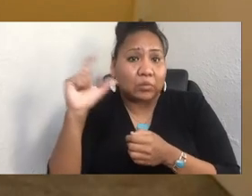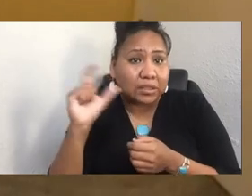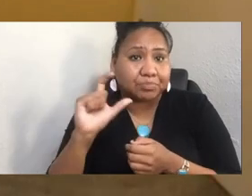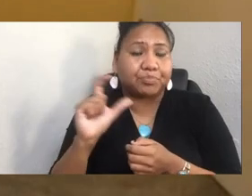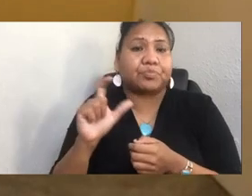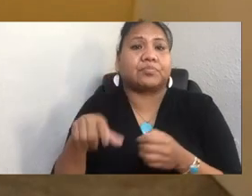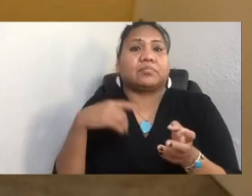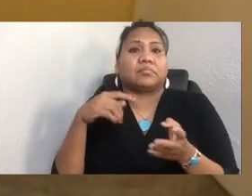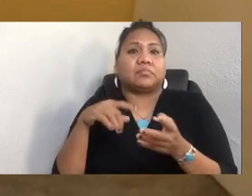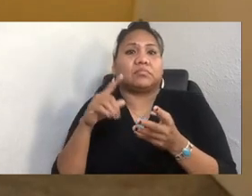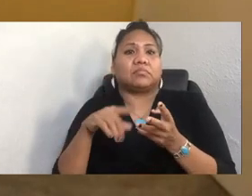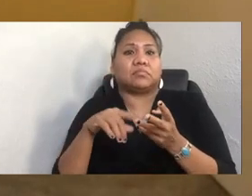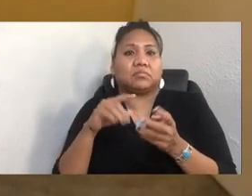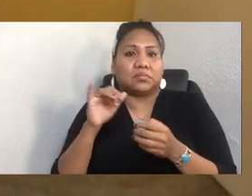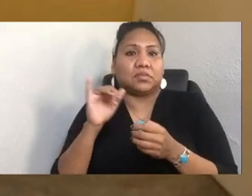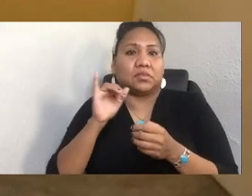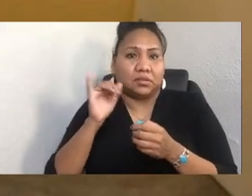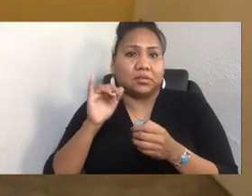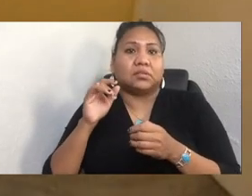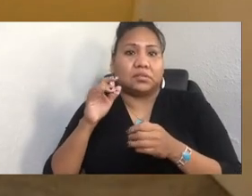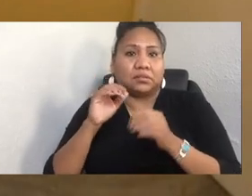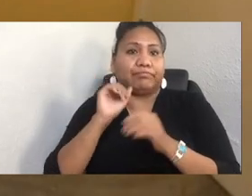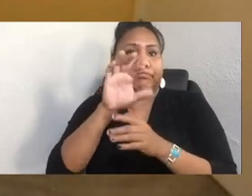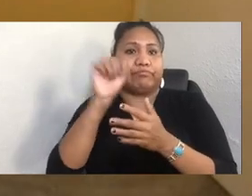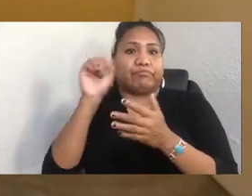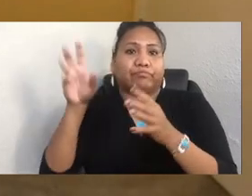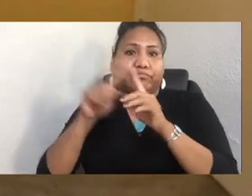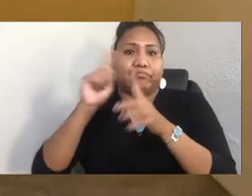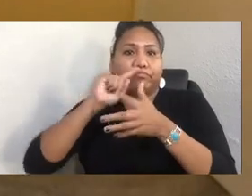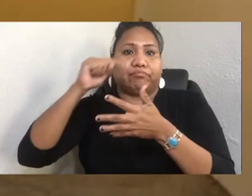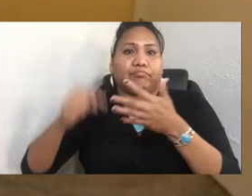It's allmyrelationspodcast.com or project562.com.